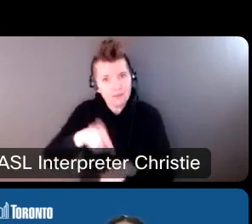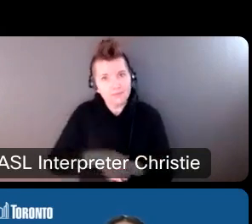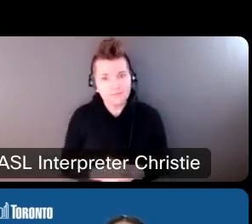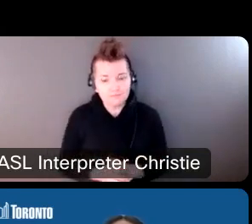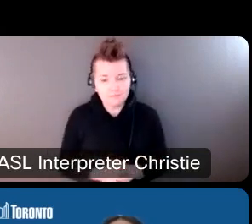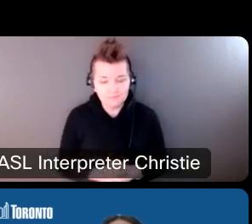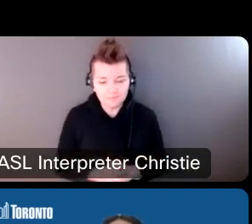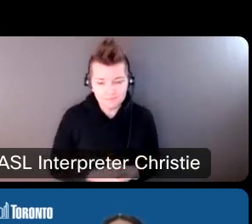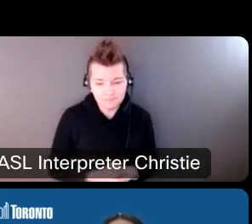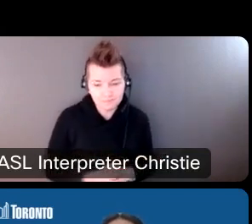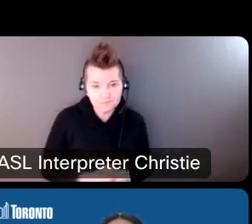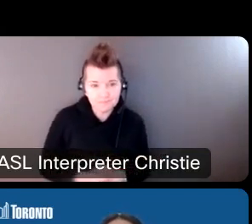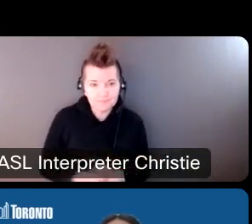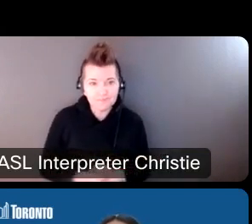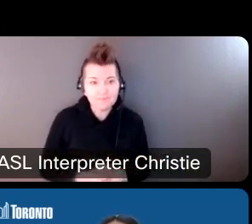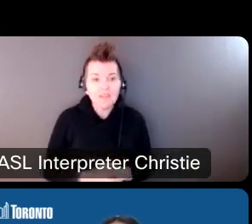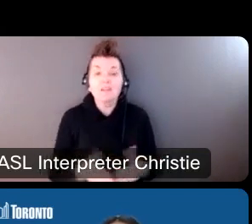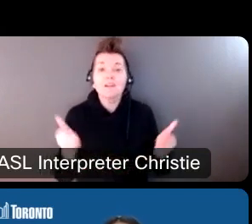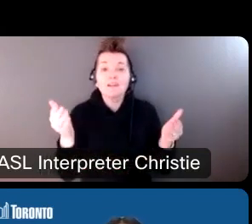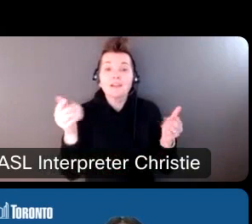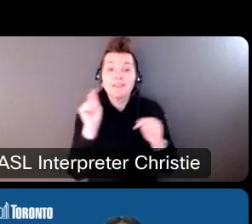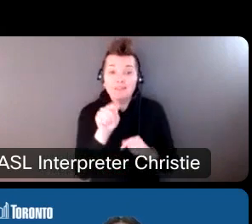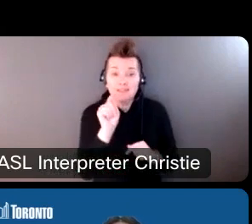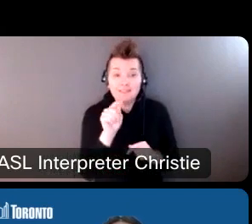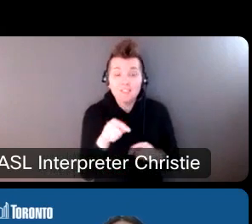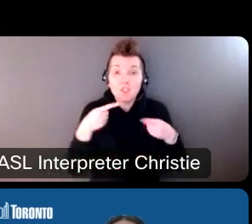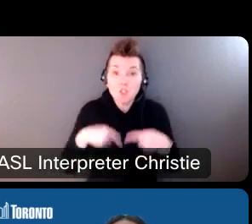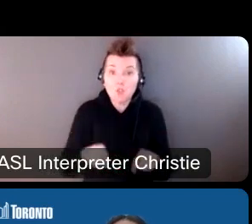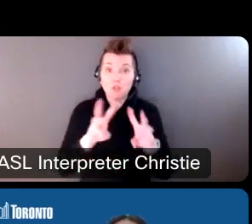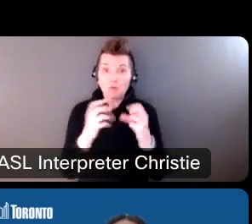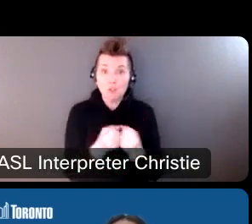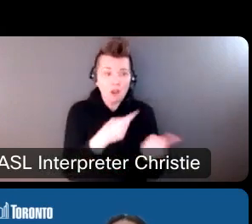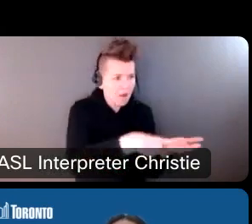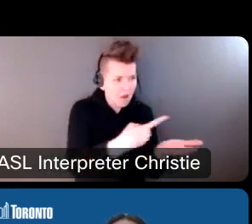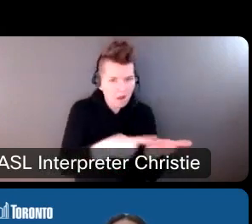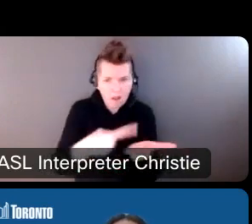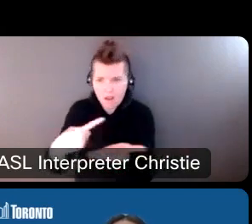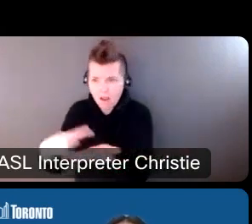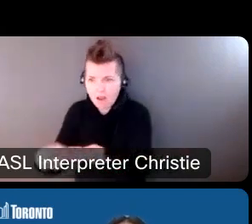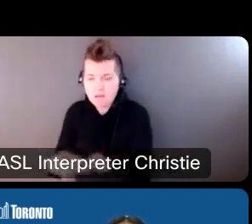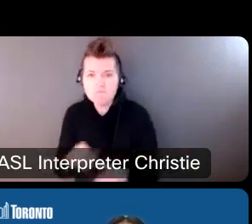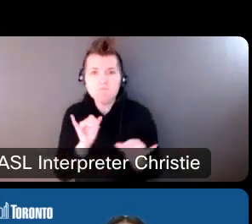For slide 22, through the workshop discussions, we were able to identify some key recommendations.